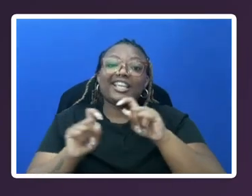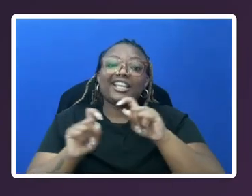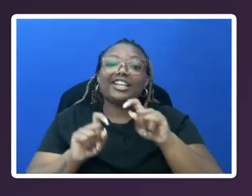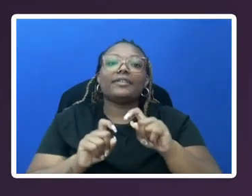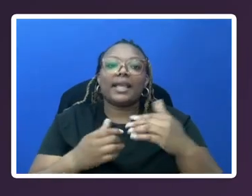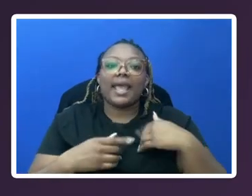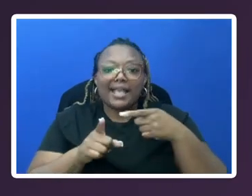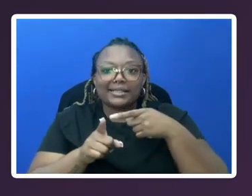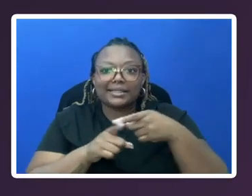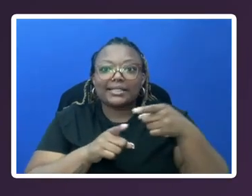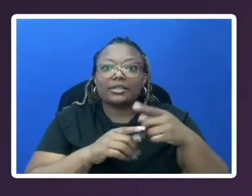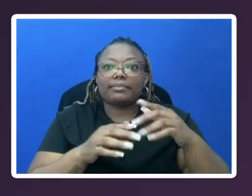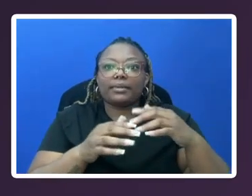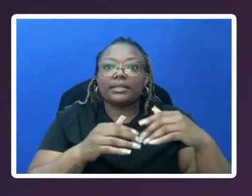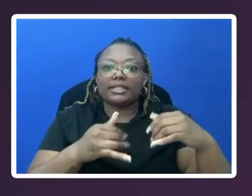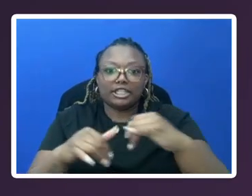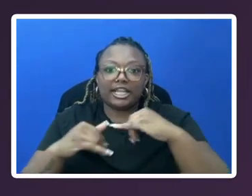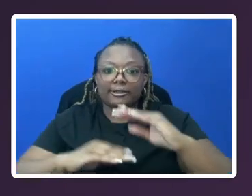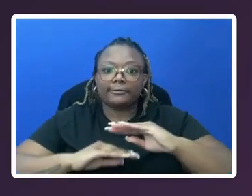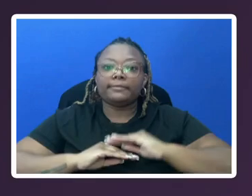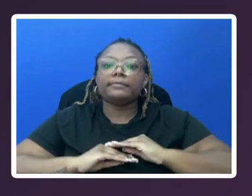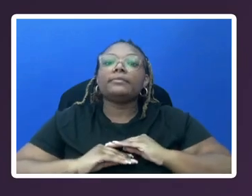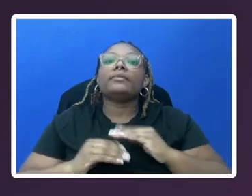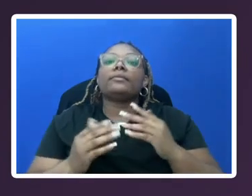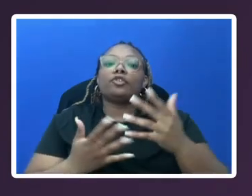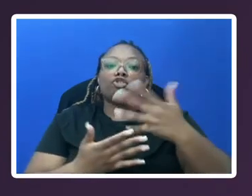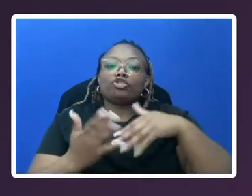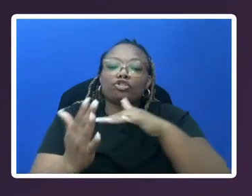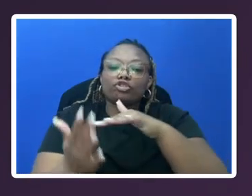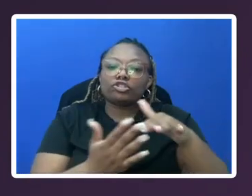Social Studies and English Language Arts. And we're really excited to have